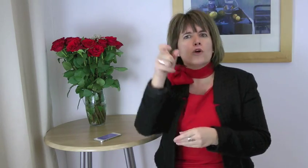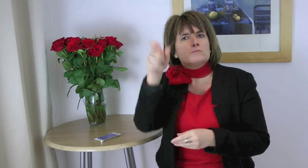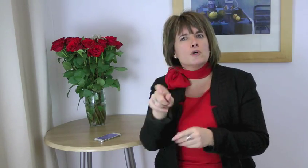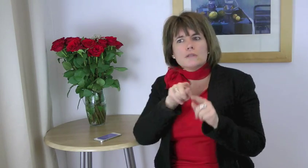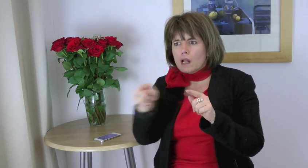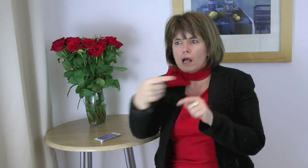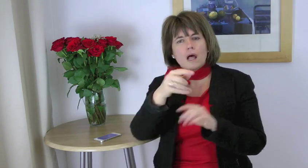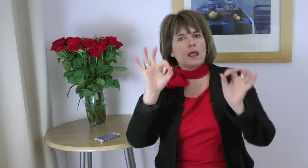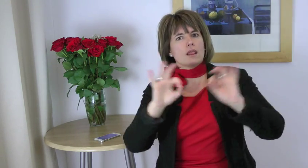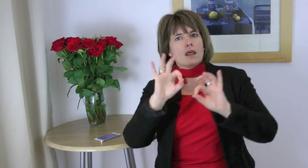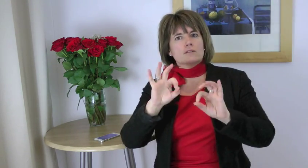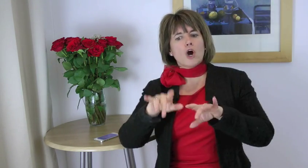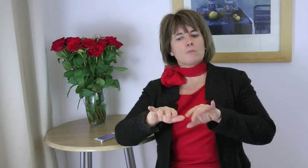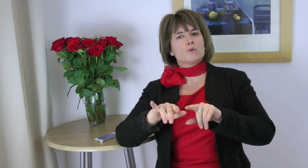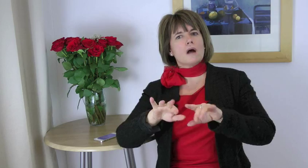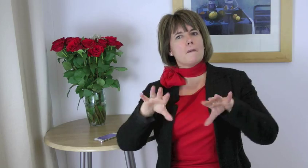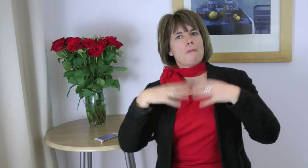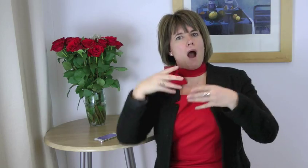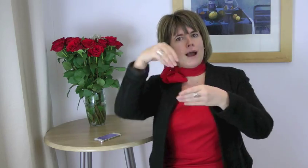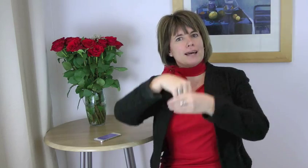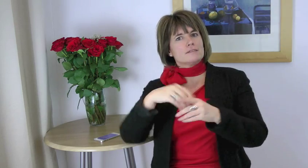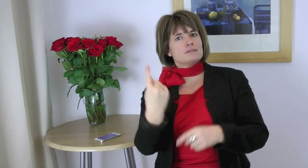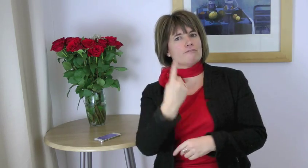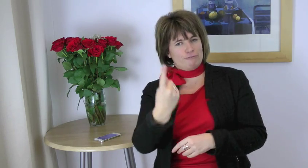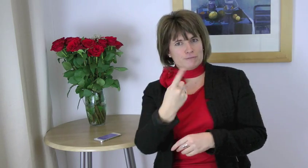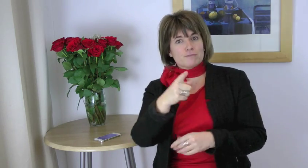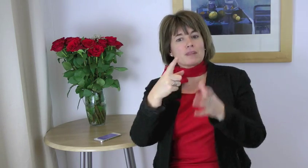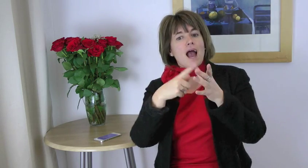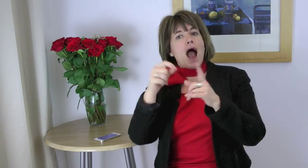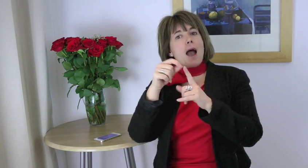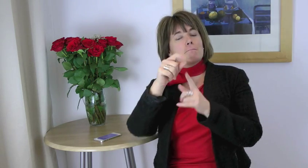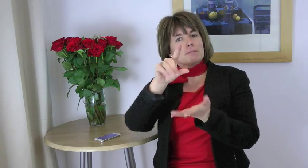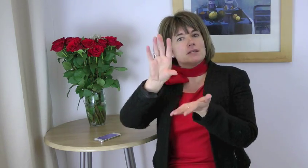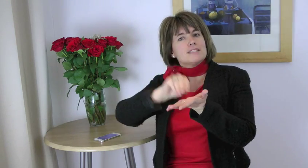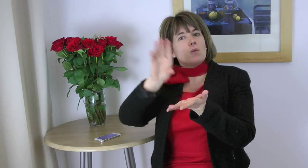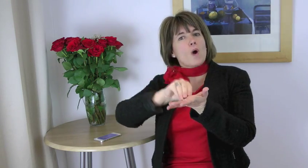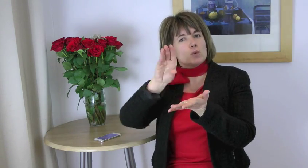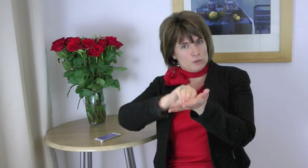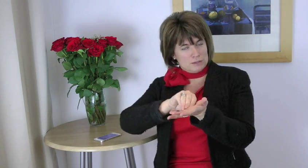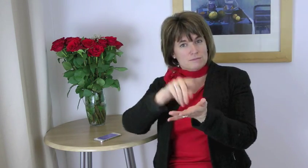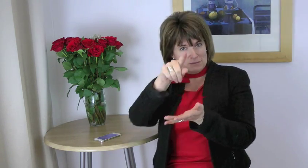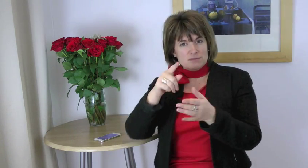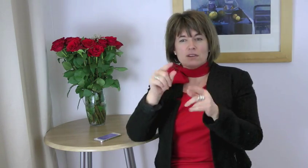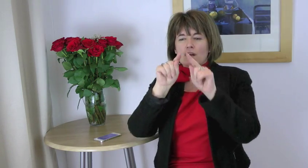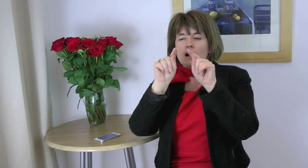a third person. It is automatically done through a computer. First you need to download